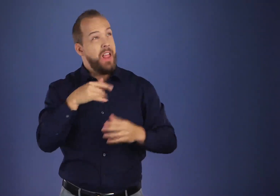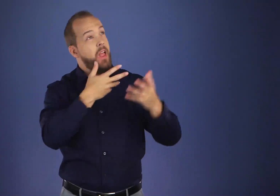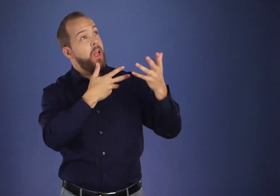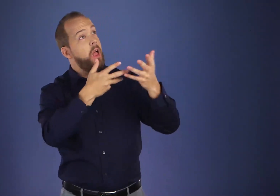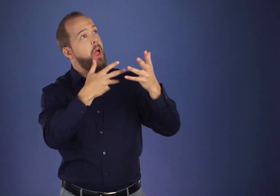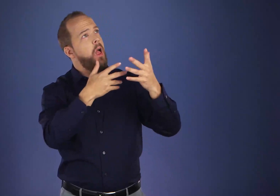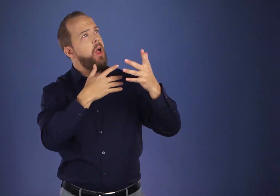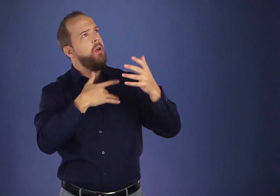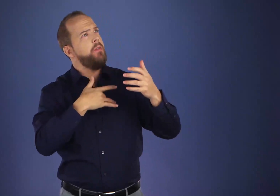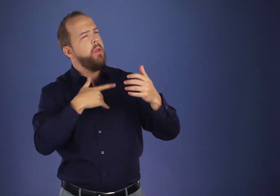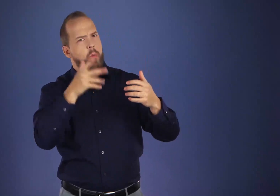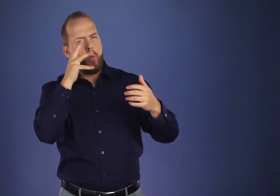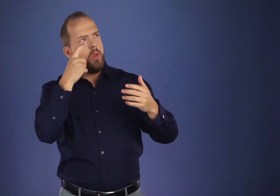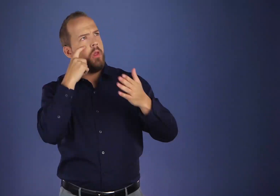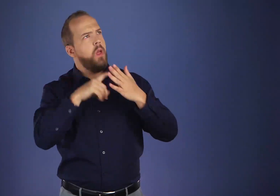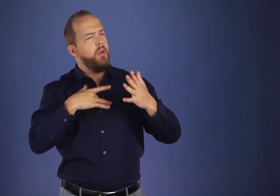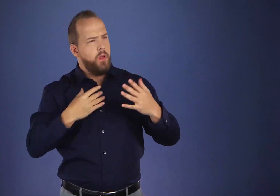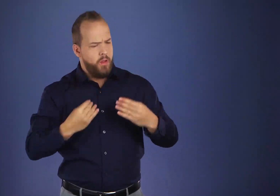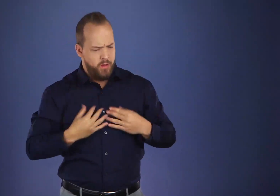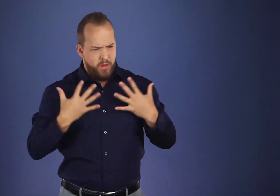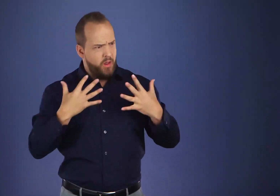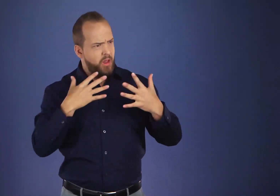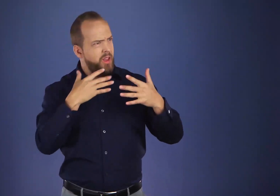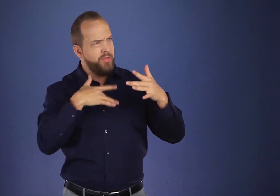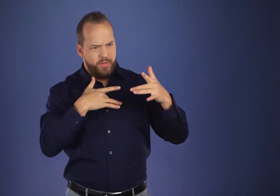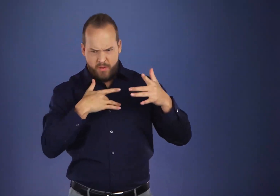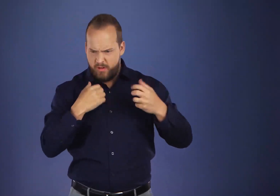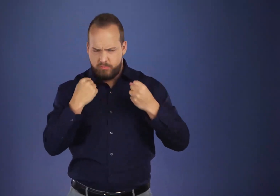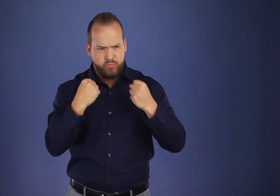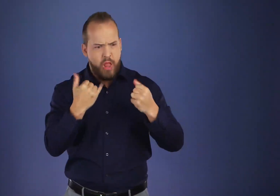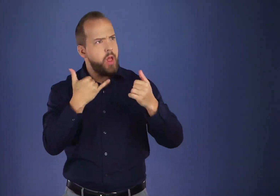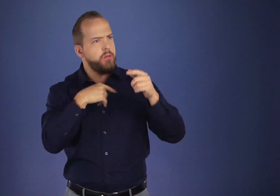To all of us, this was a most wonderful revelation.